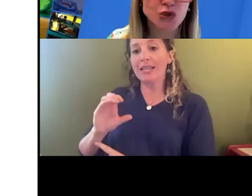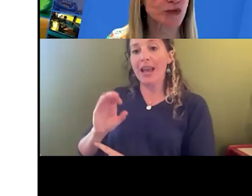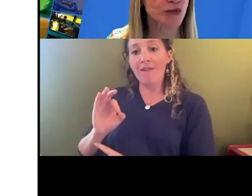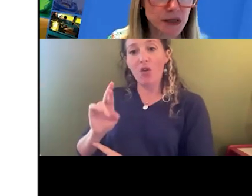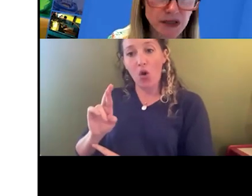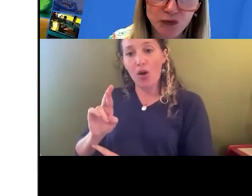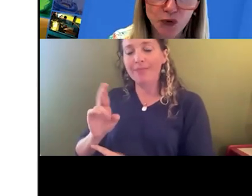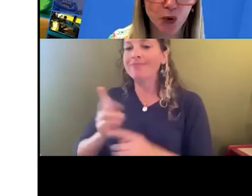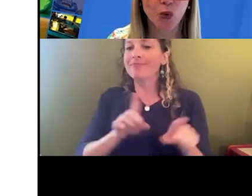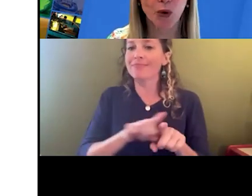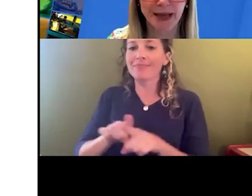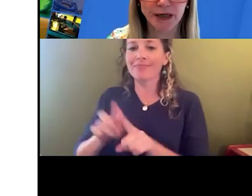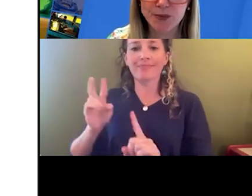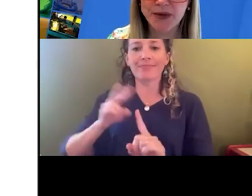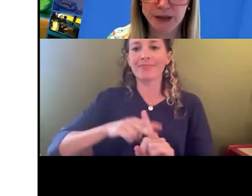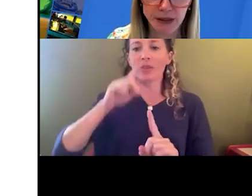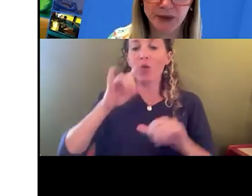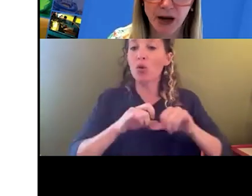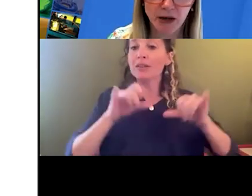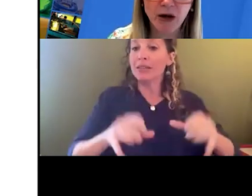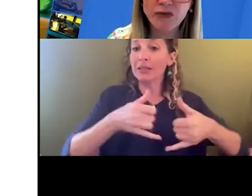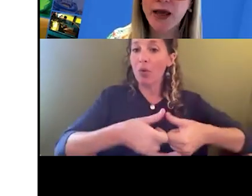to the system for award management, SAM.gov,